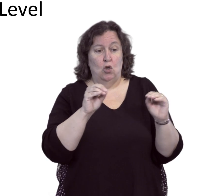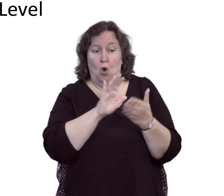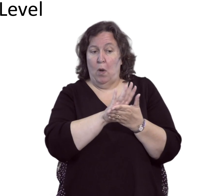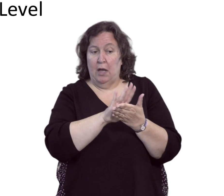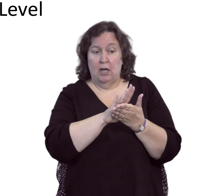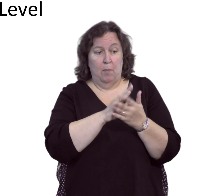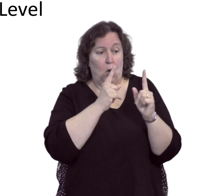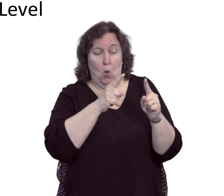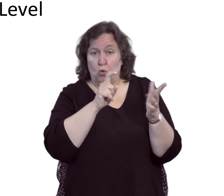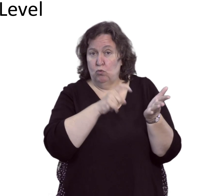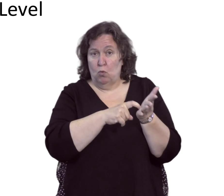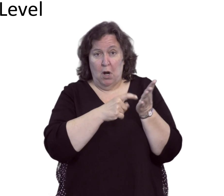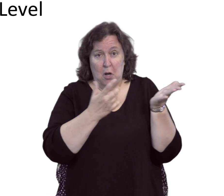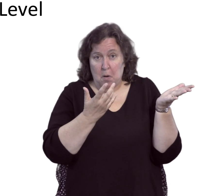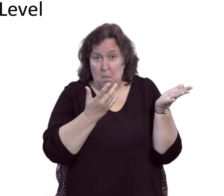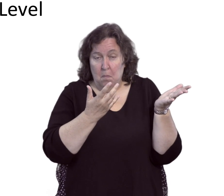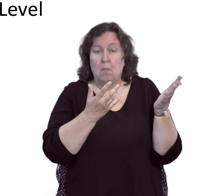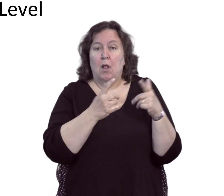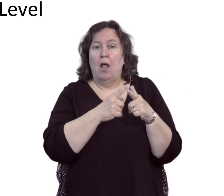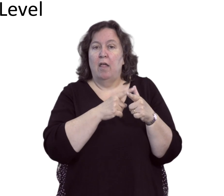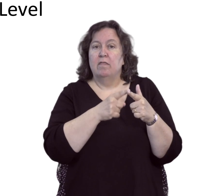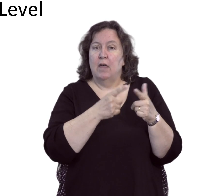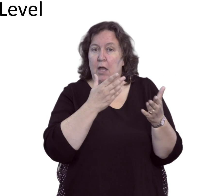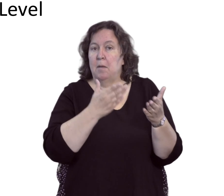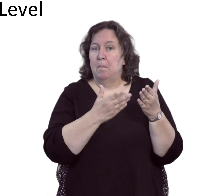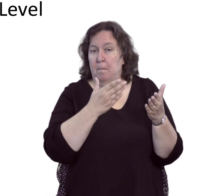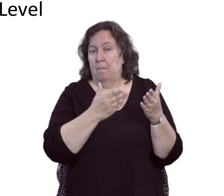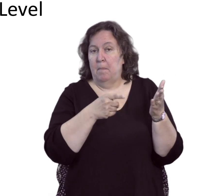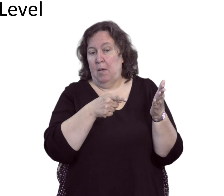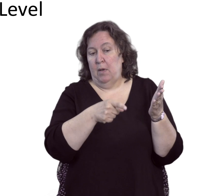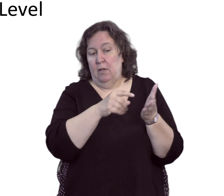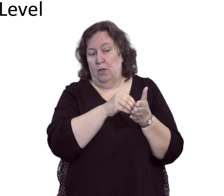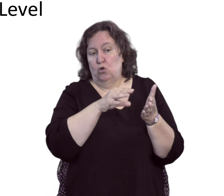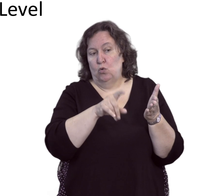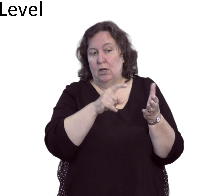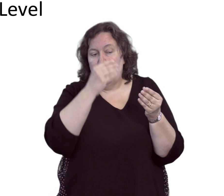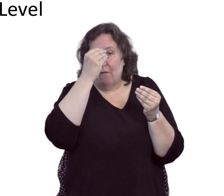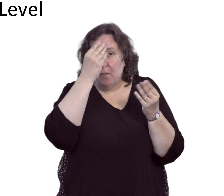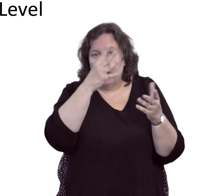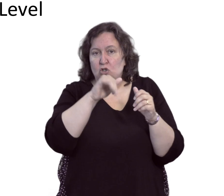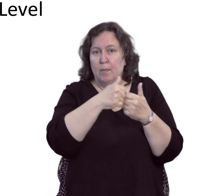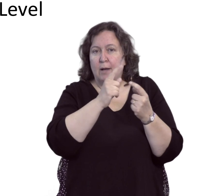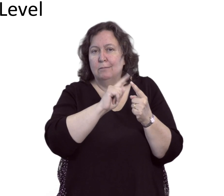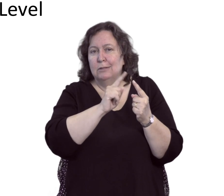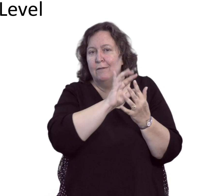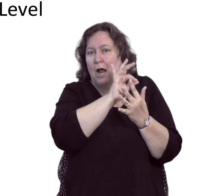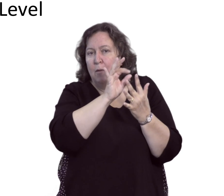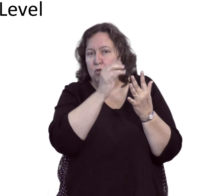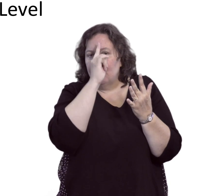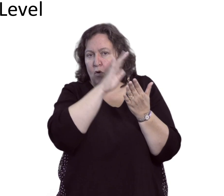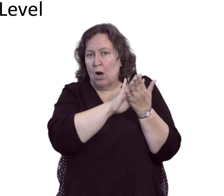and no academic goals are needed, he may need information about the options